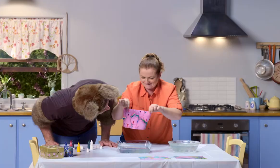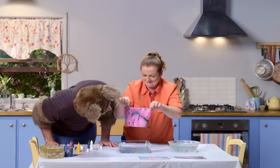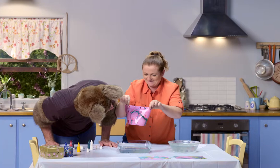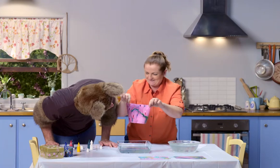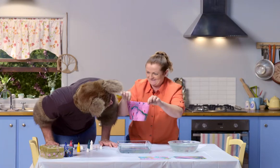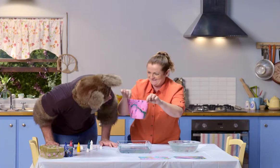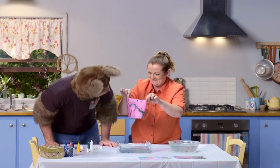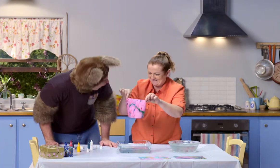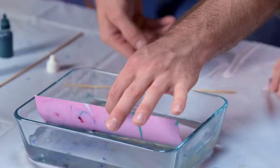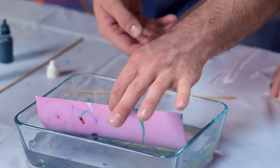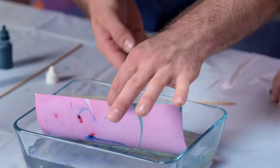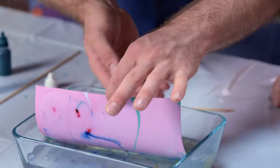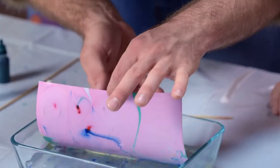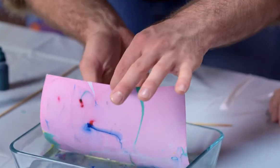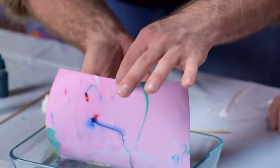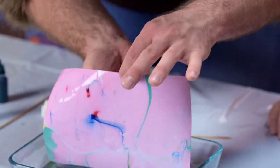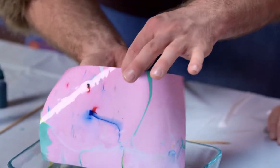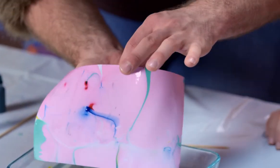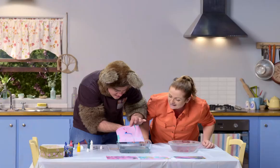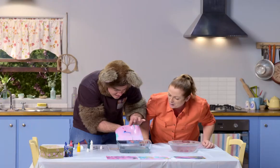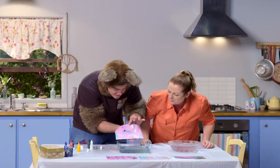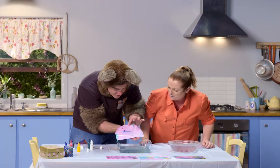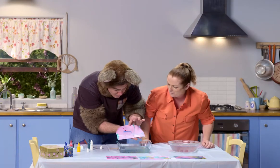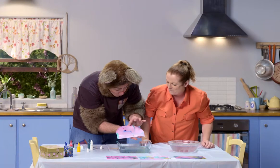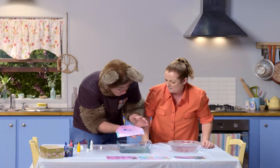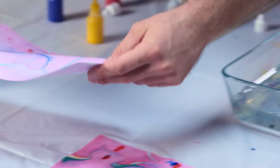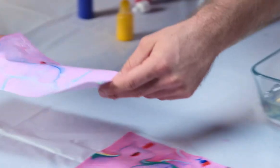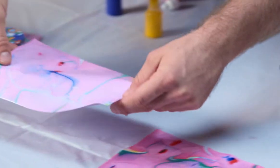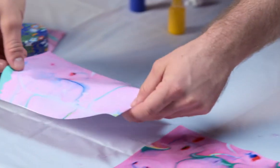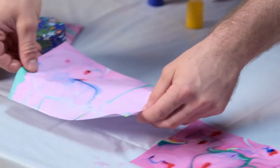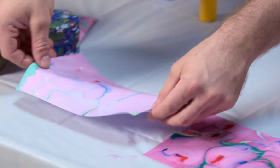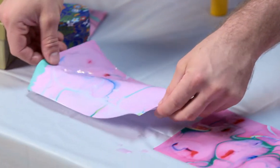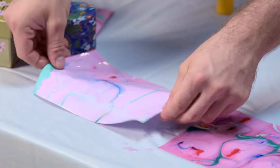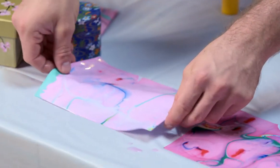Oh! Ohhh! Wow! Oh!